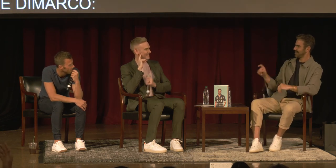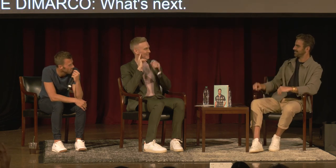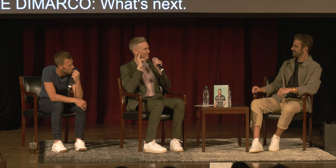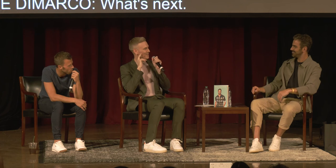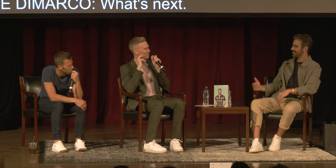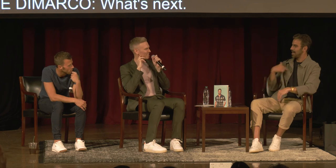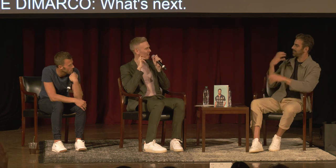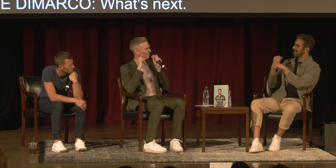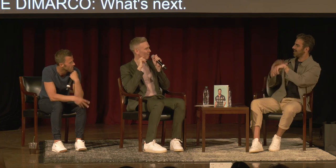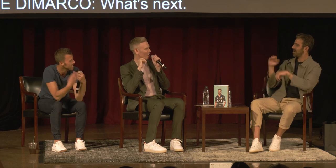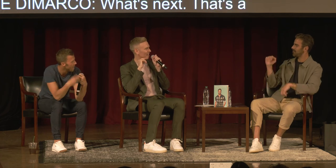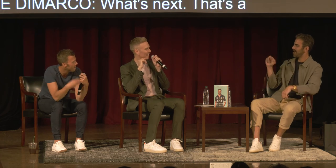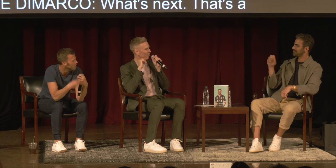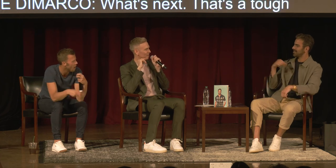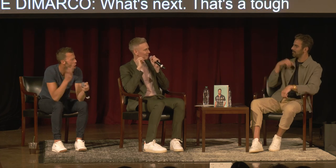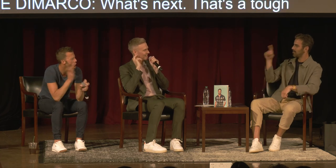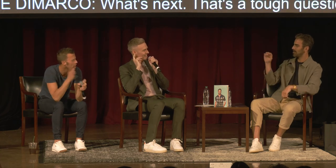Those tough hard hitting questions.